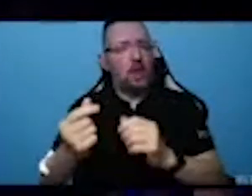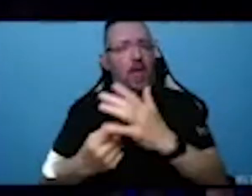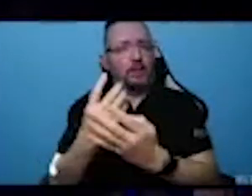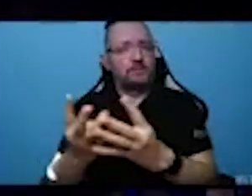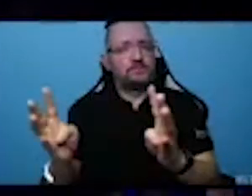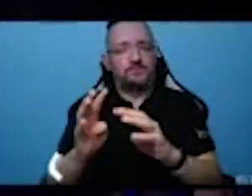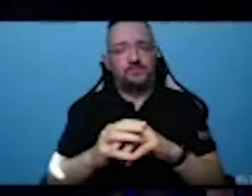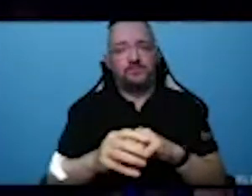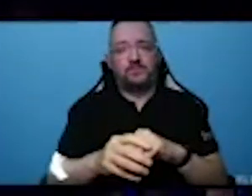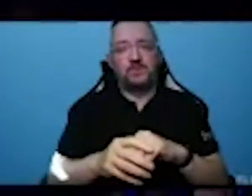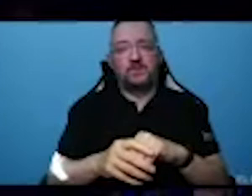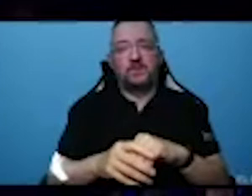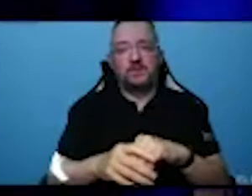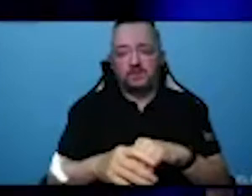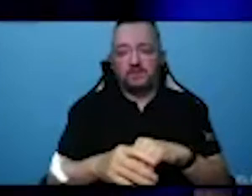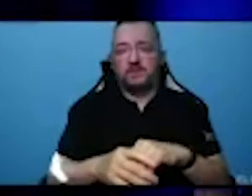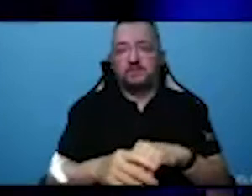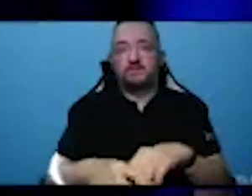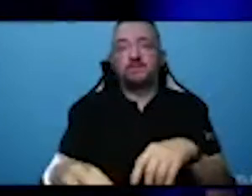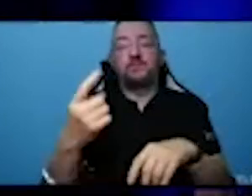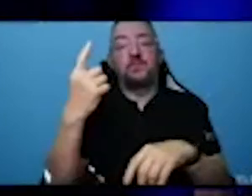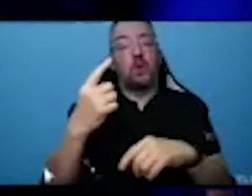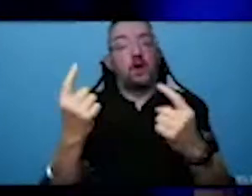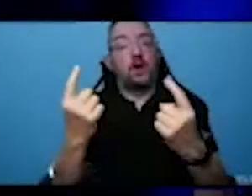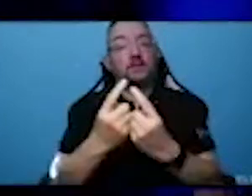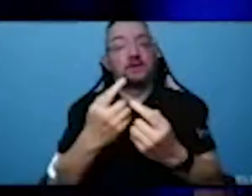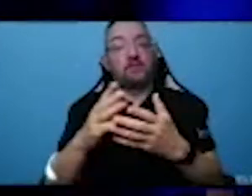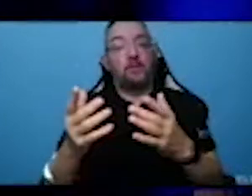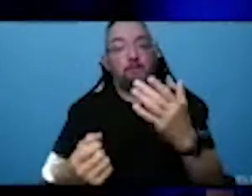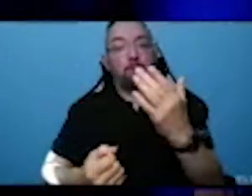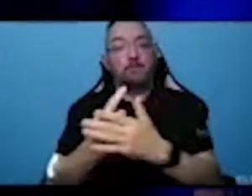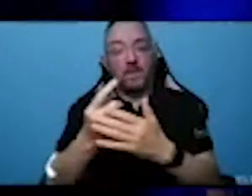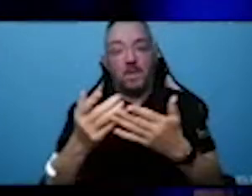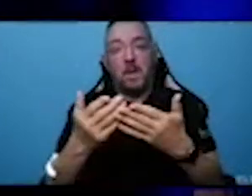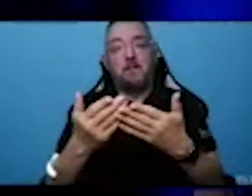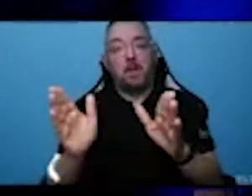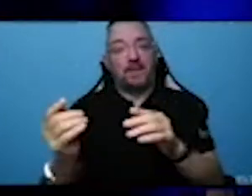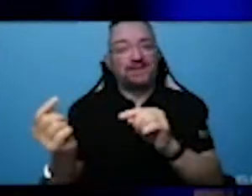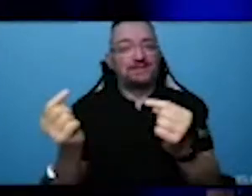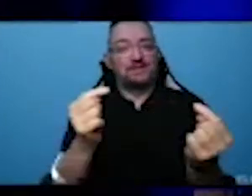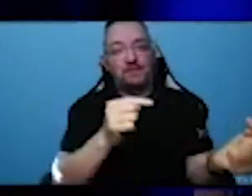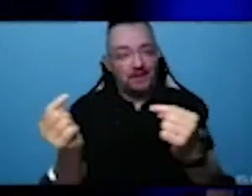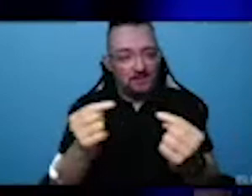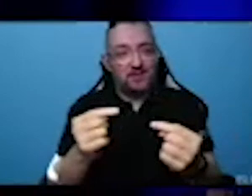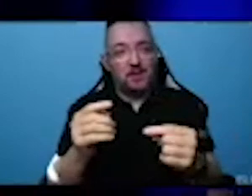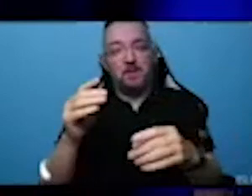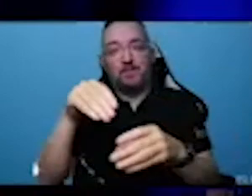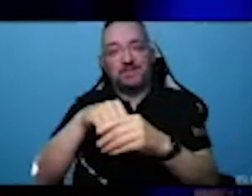Um, one of the things that has come out from the Public Debate and Participation Working Group is how intrinsically linked